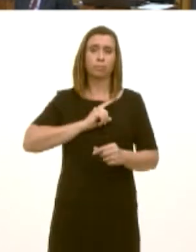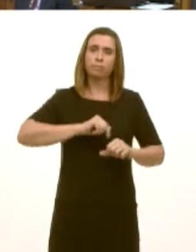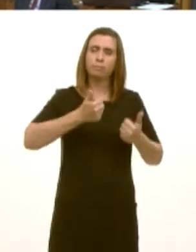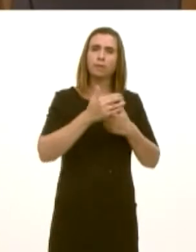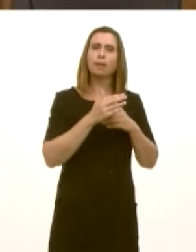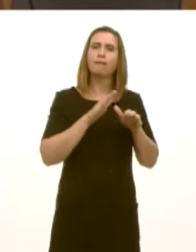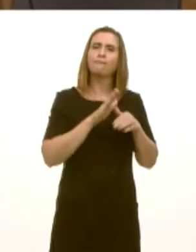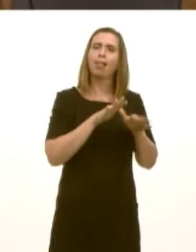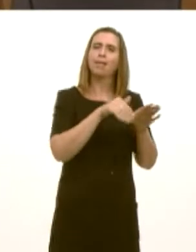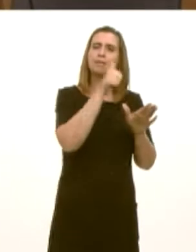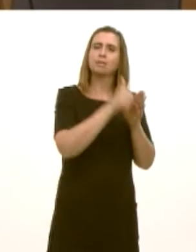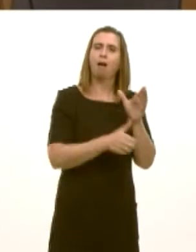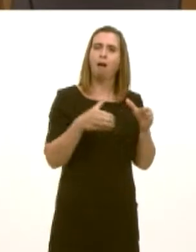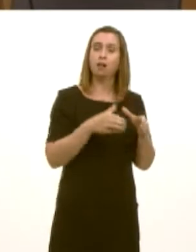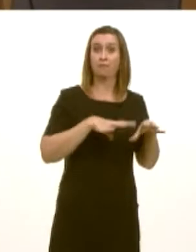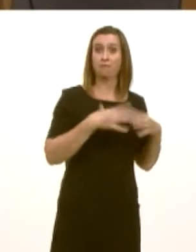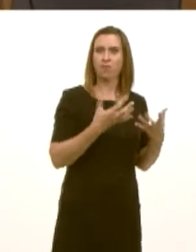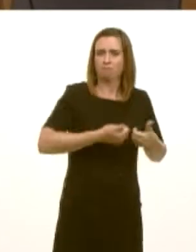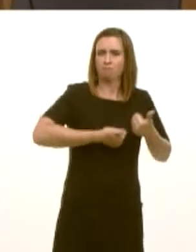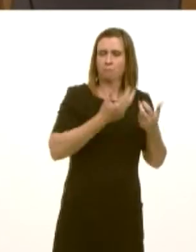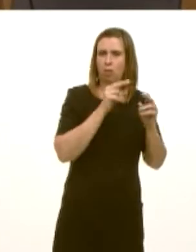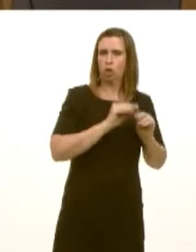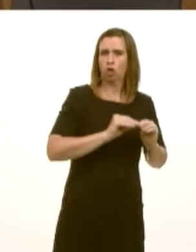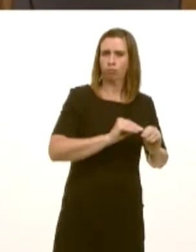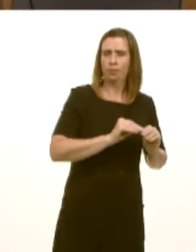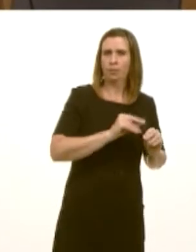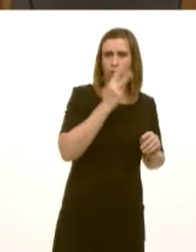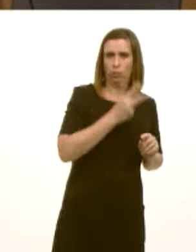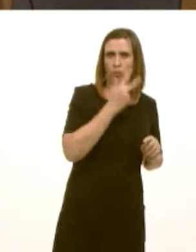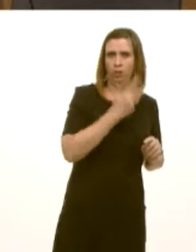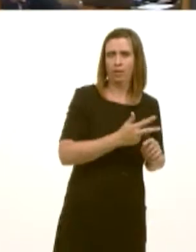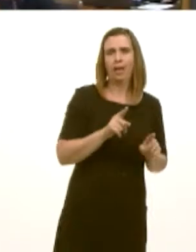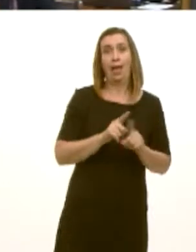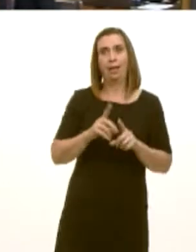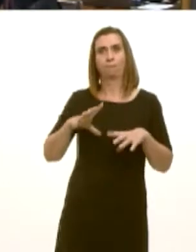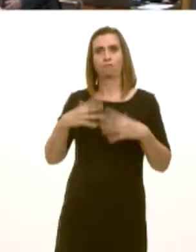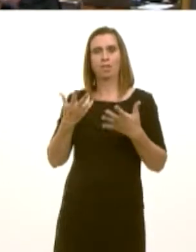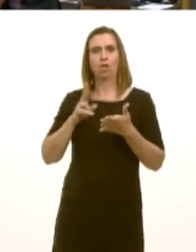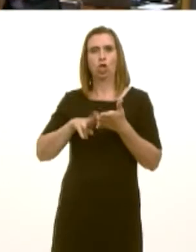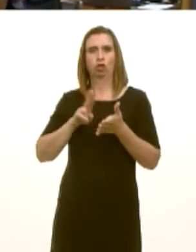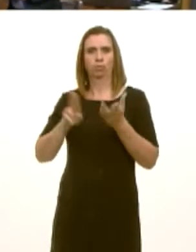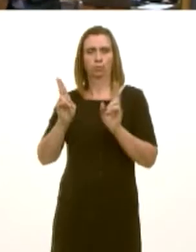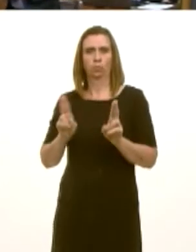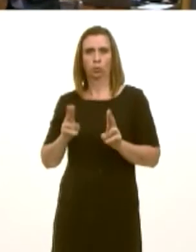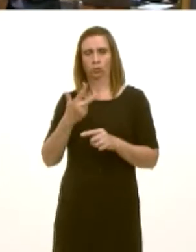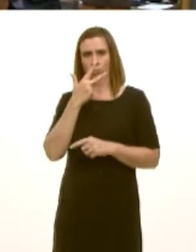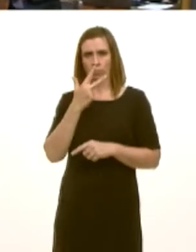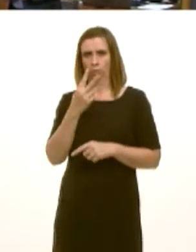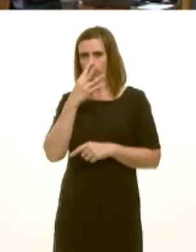Start and free quality foundation phase early education for three and four-year-olds. David Rees: I thank you for that answer, First Minister, and I agree that the Flying Start